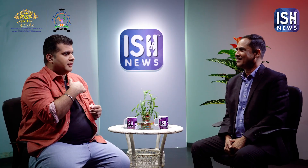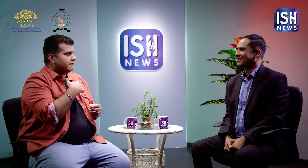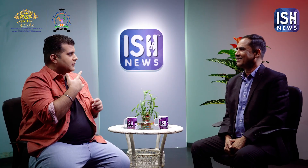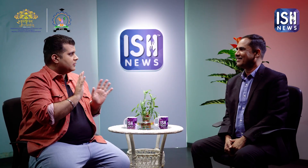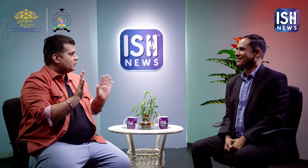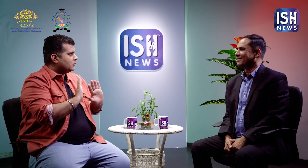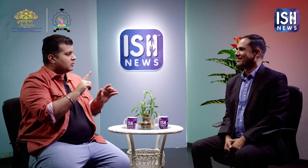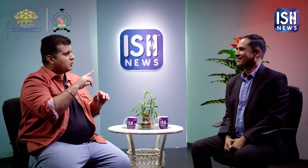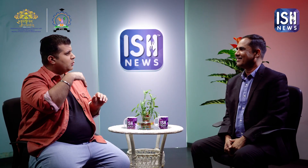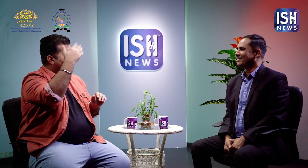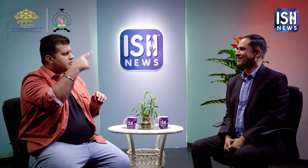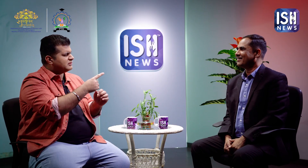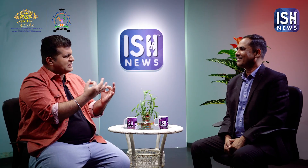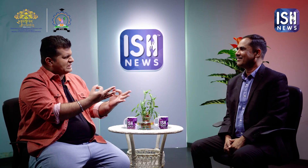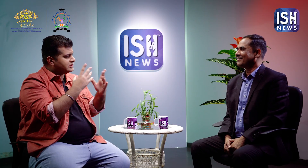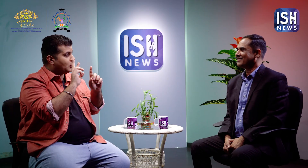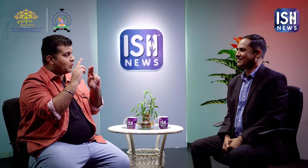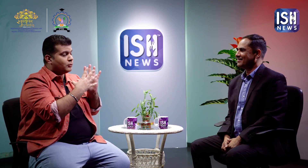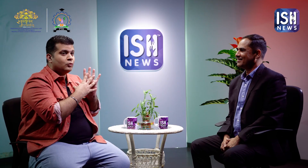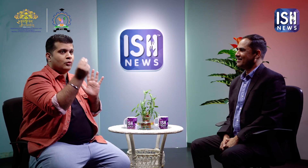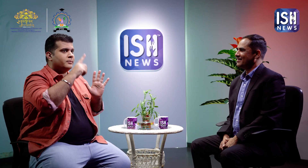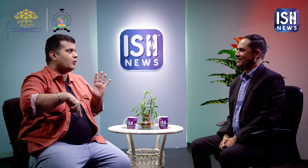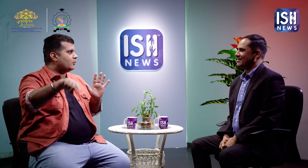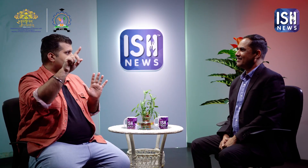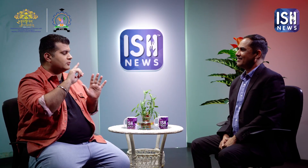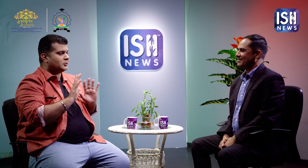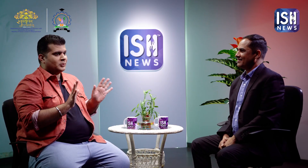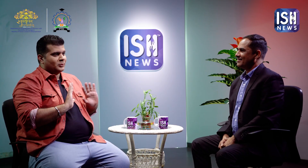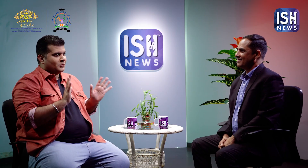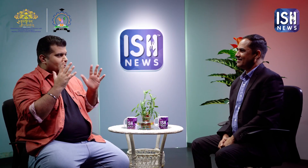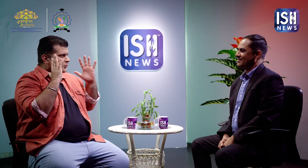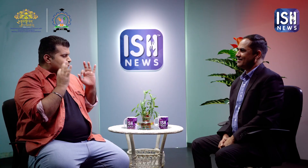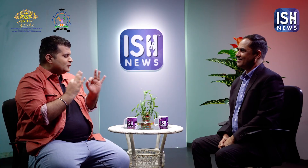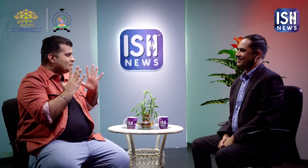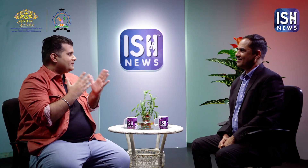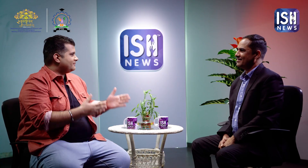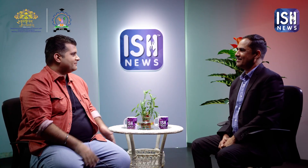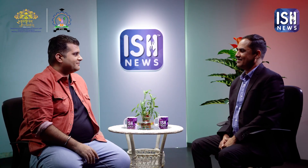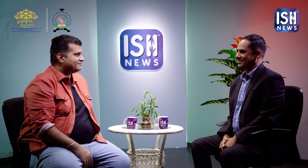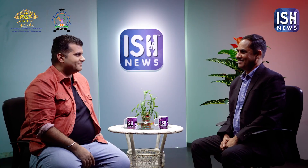Once this approach becomes more widely known, I believe all Deaf schools in India should adopt this system. It’s an innovative model for education.